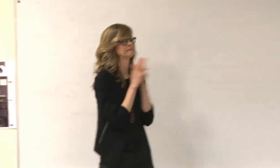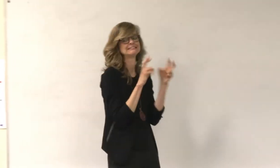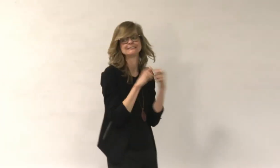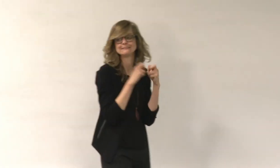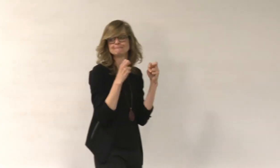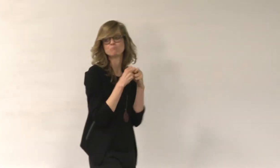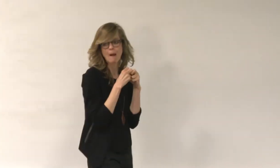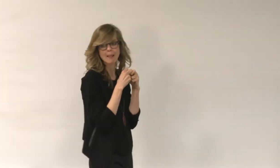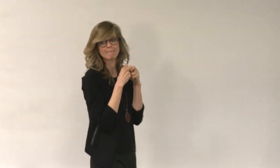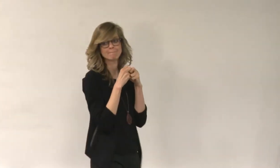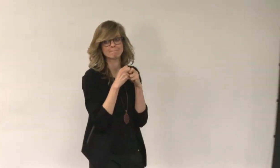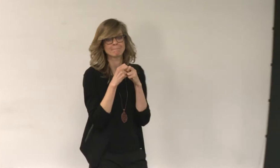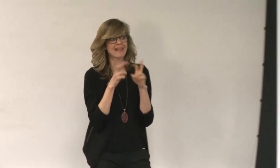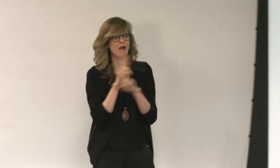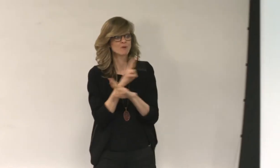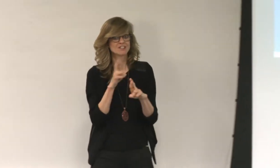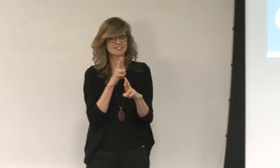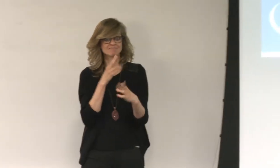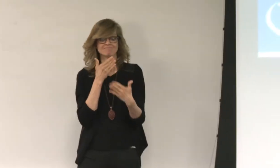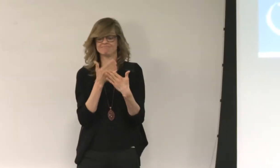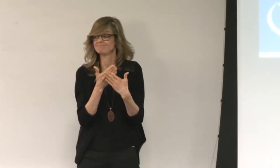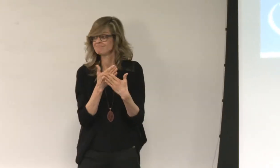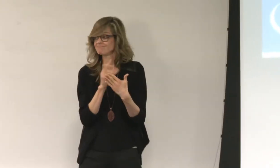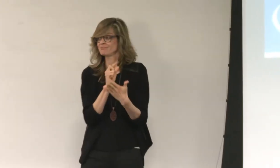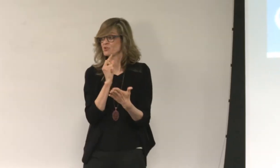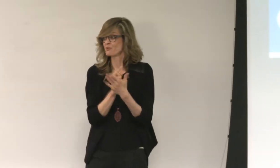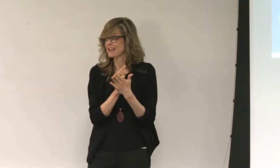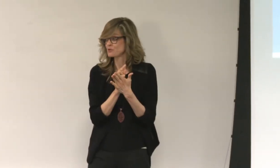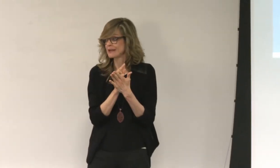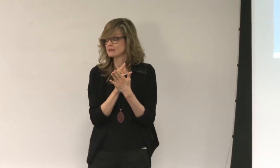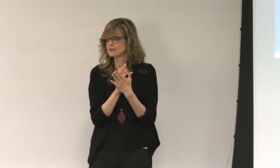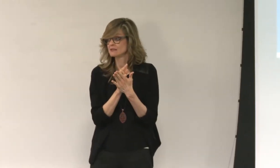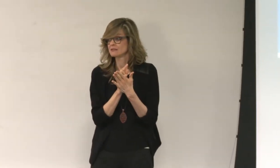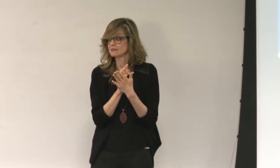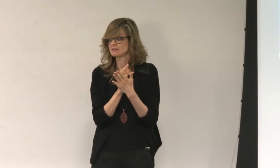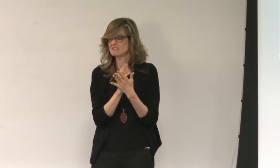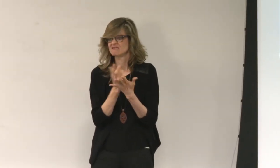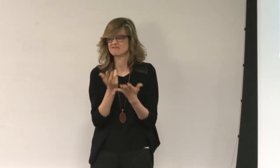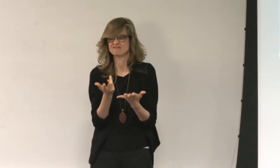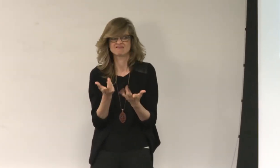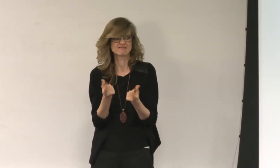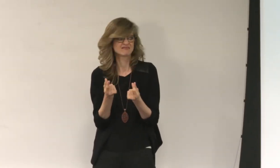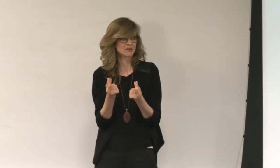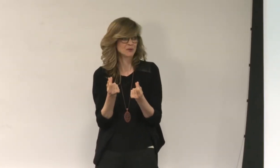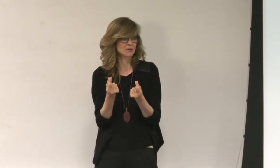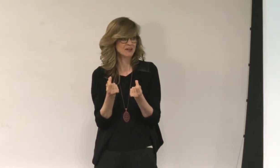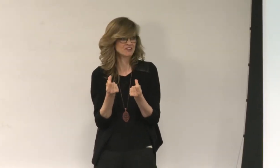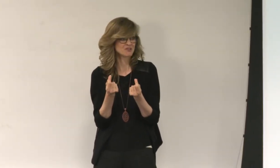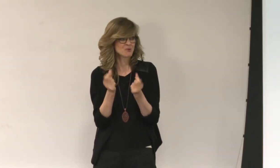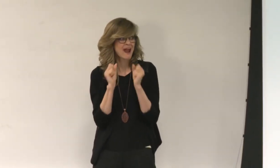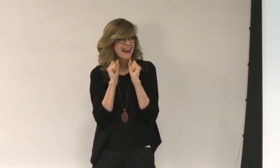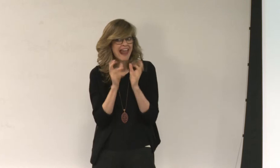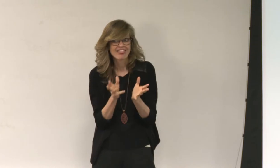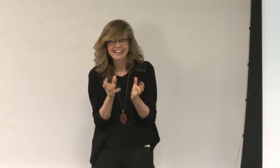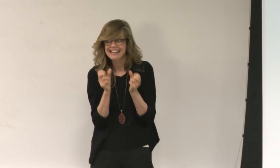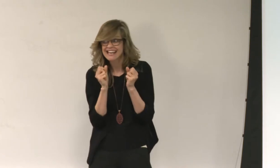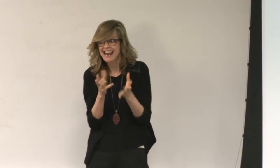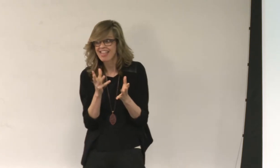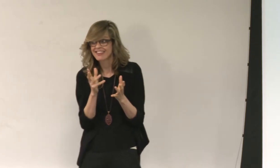SO, THEREIN LIES MY PROBLEM. HERE I AM NEARING GRADUATION AND I DIDN'T KNOW WHAT I WANTED TO DO.